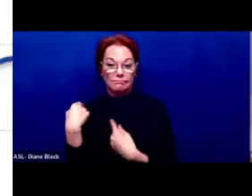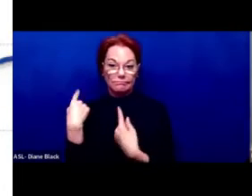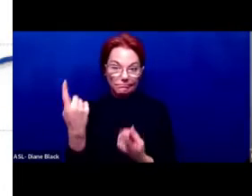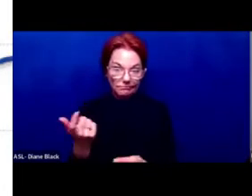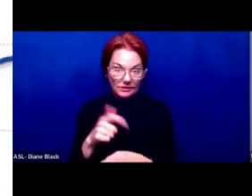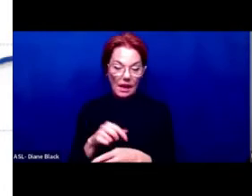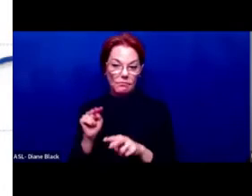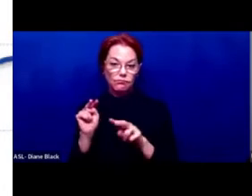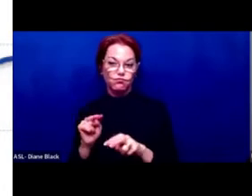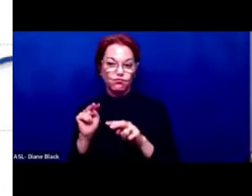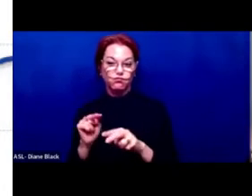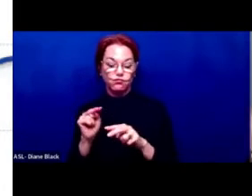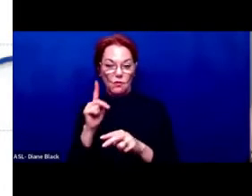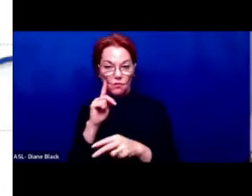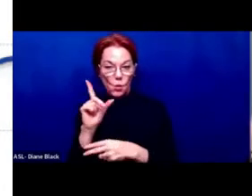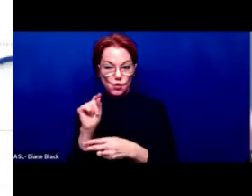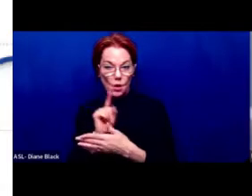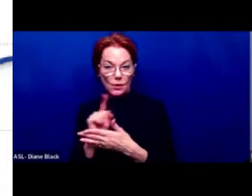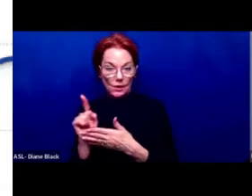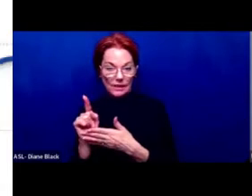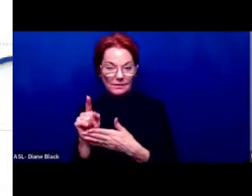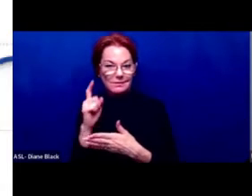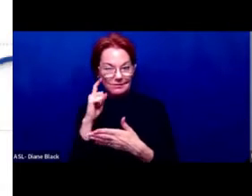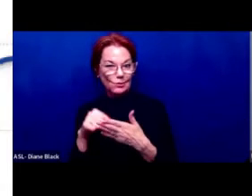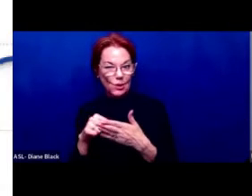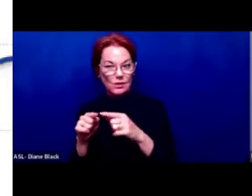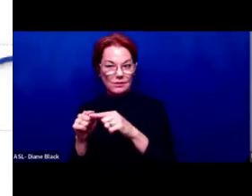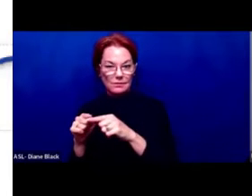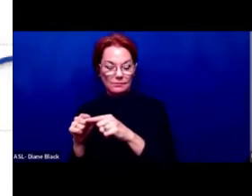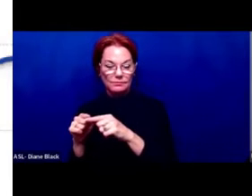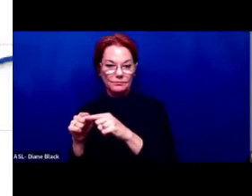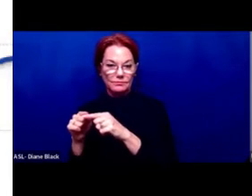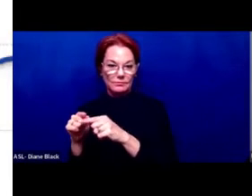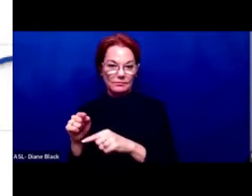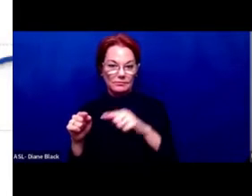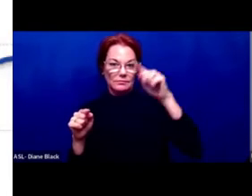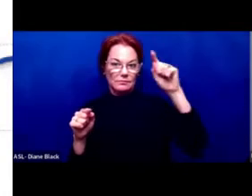20 weeks, you can see this kind of shift in, you know, kind of where they are. And so over